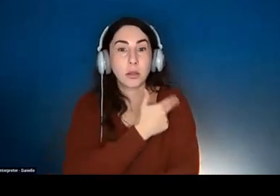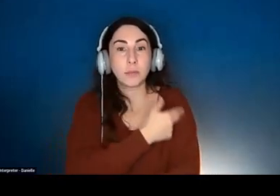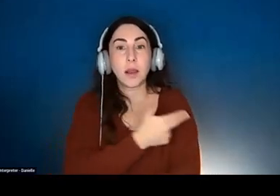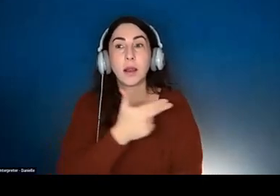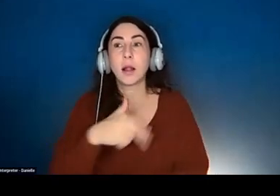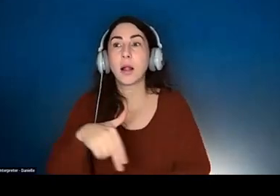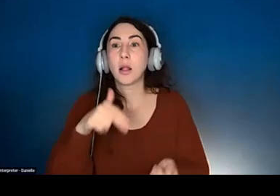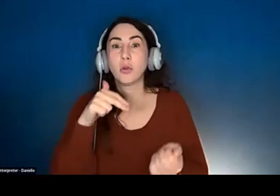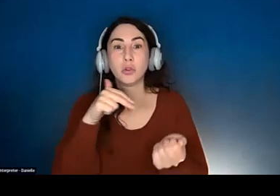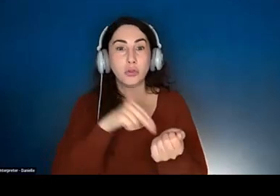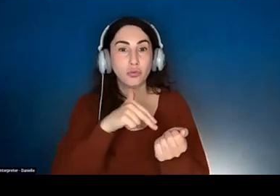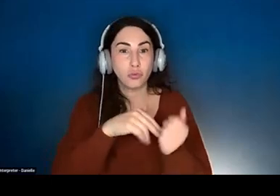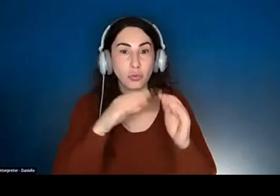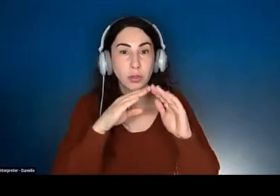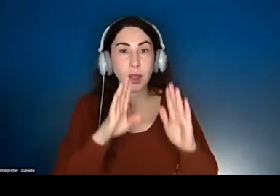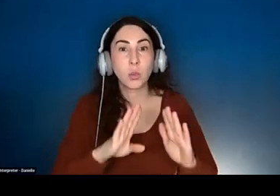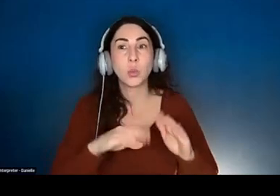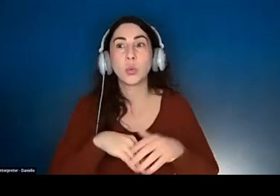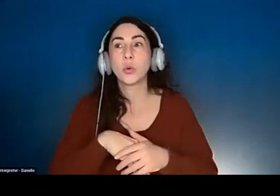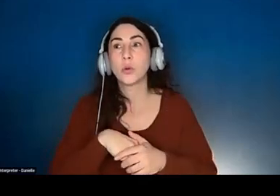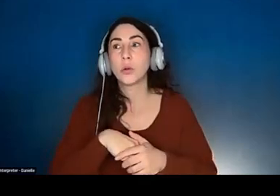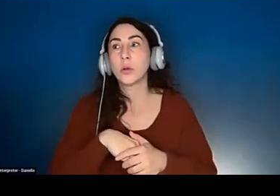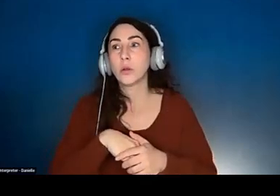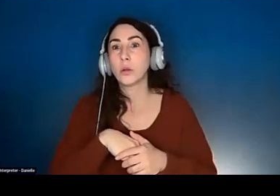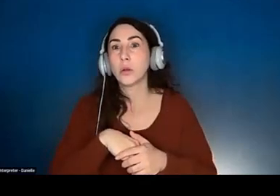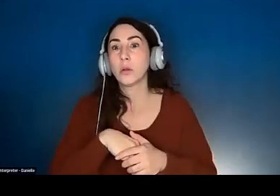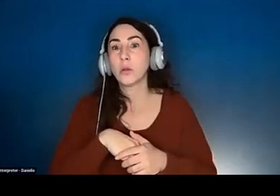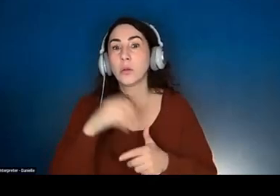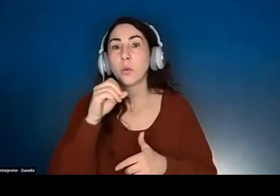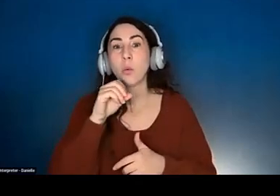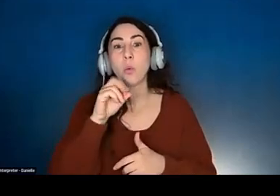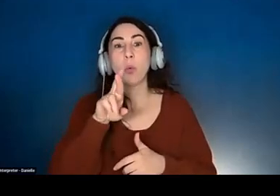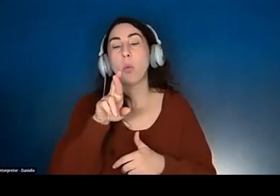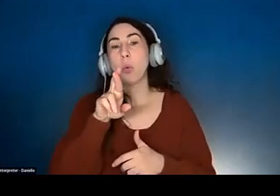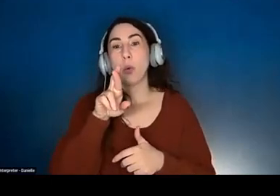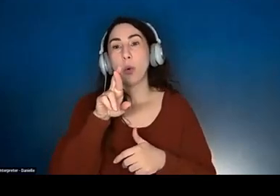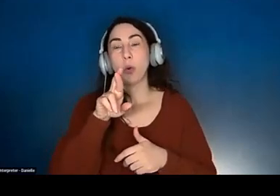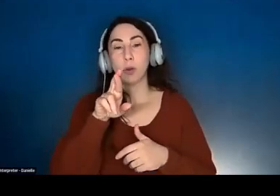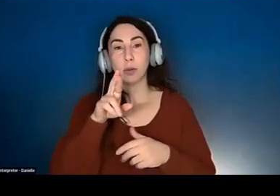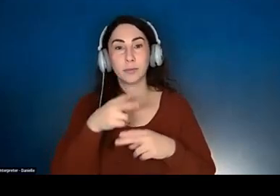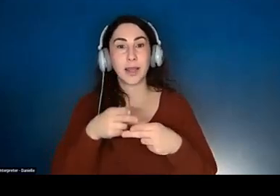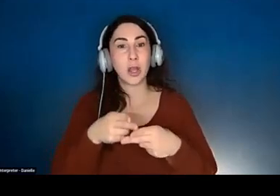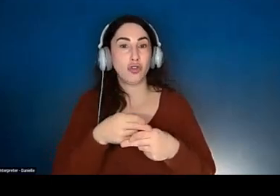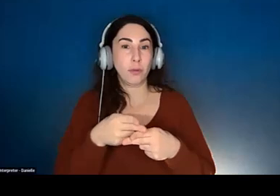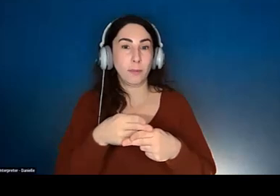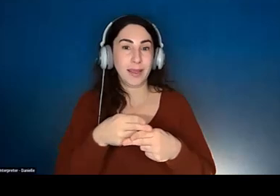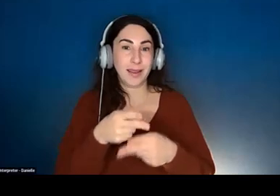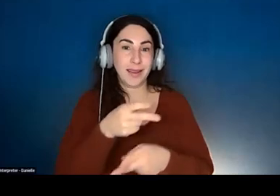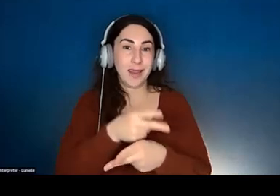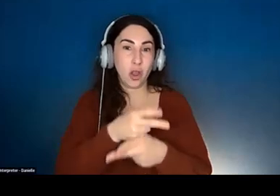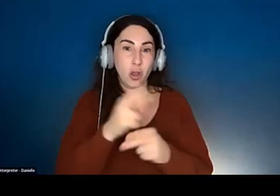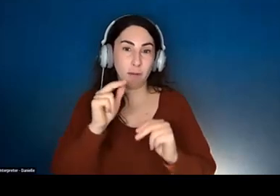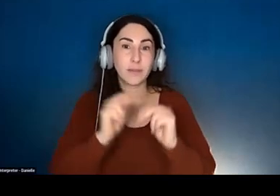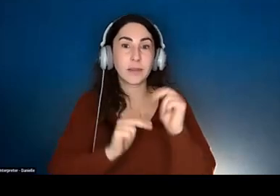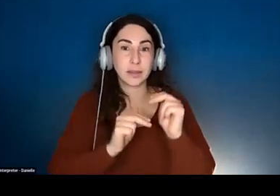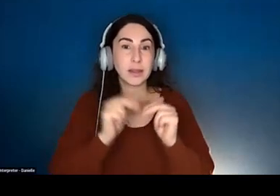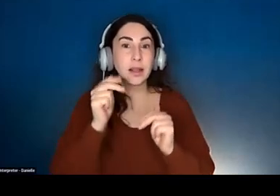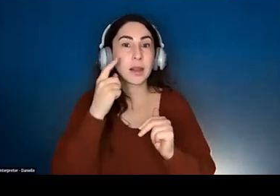facilities, as well as intermediate care facilities for individuals with intellectual disabilities.